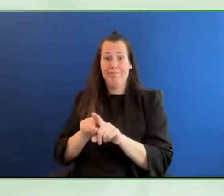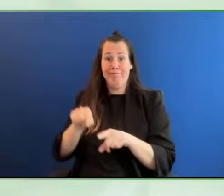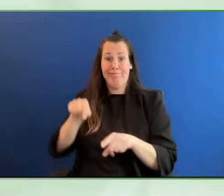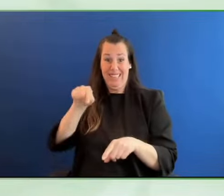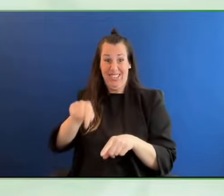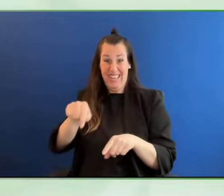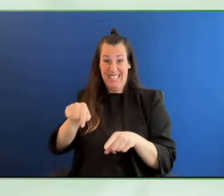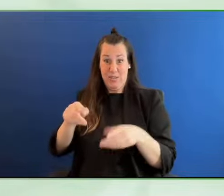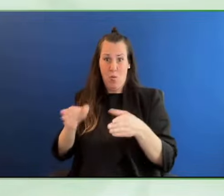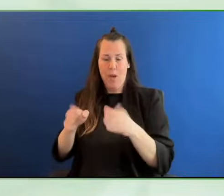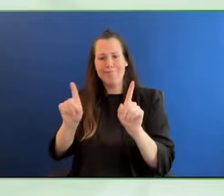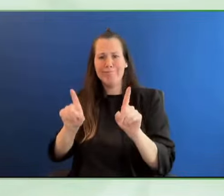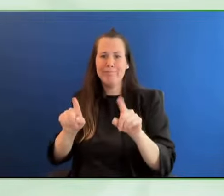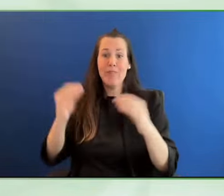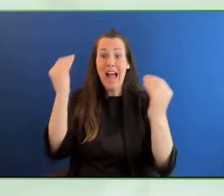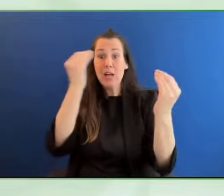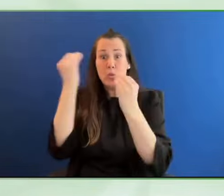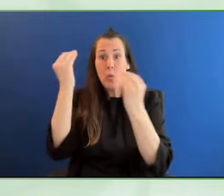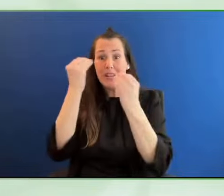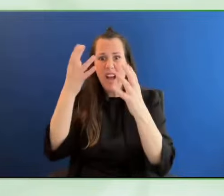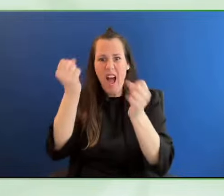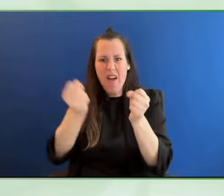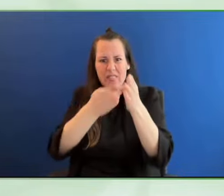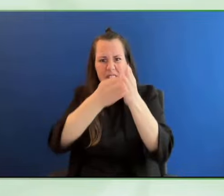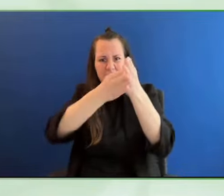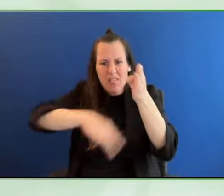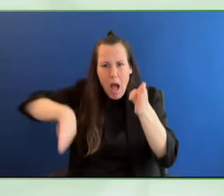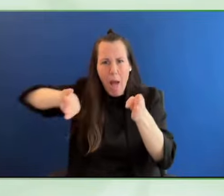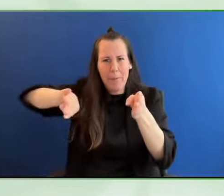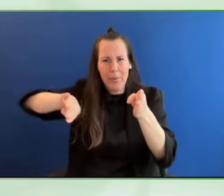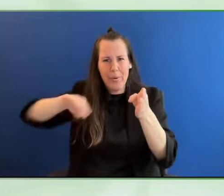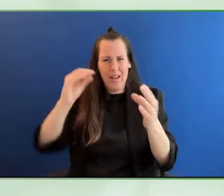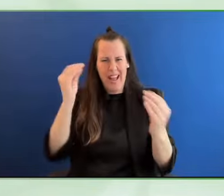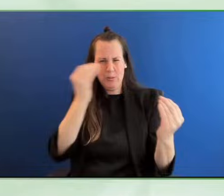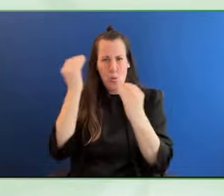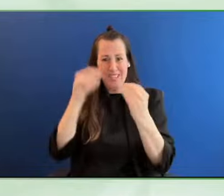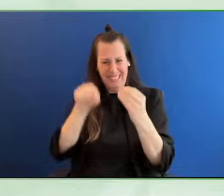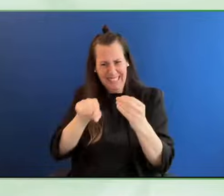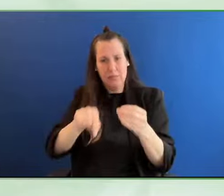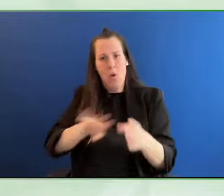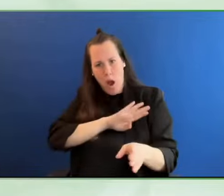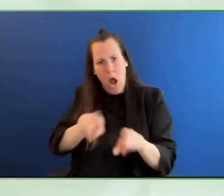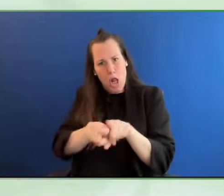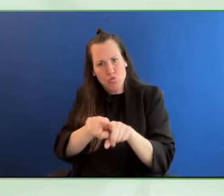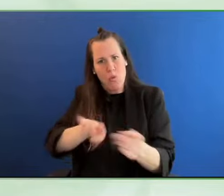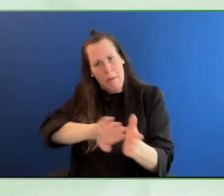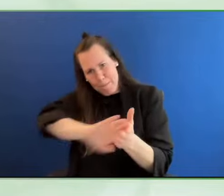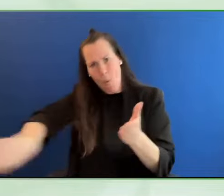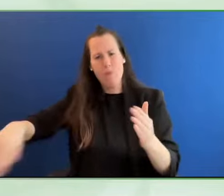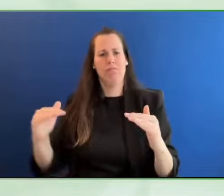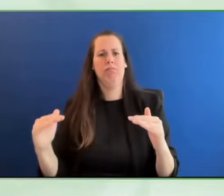There are millions of people experiencing the gap and find discos via various routes.